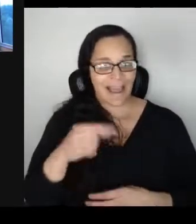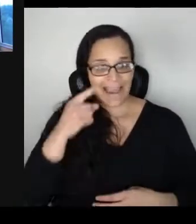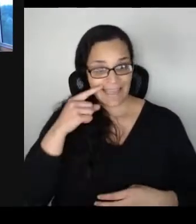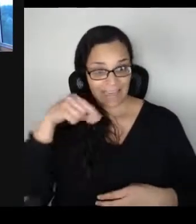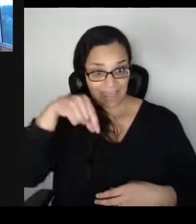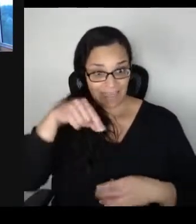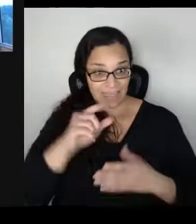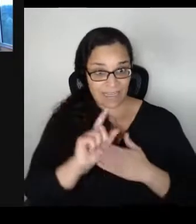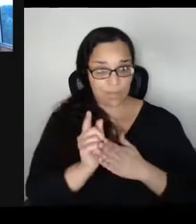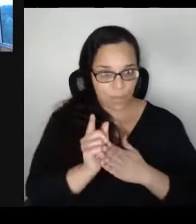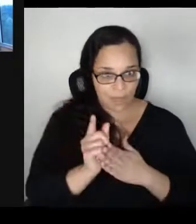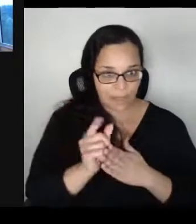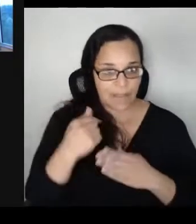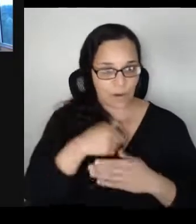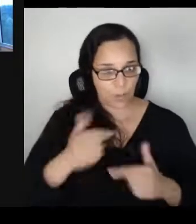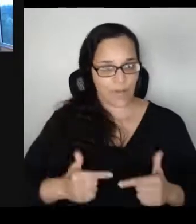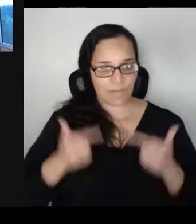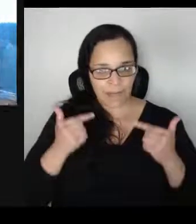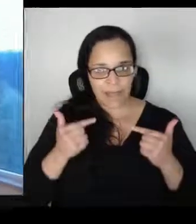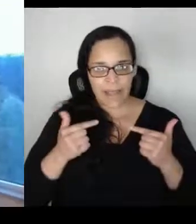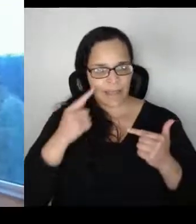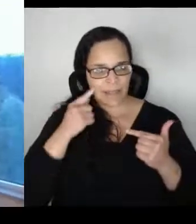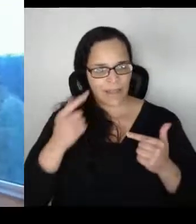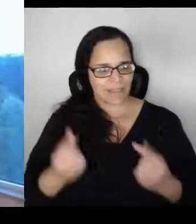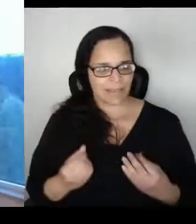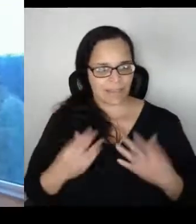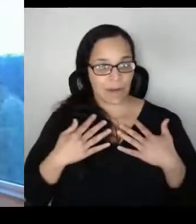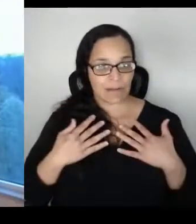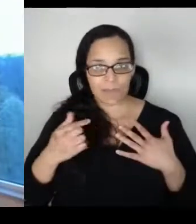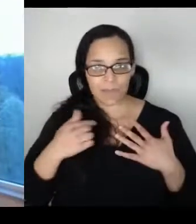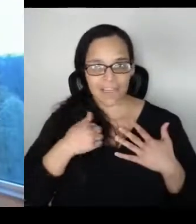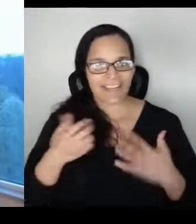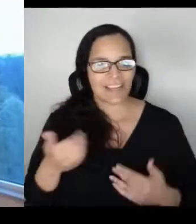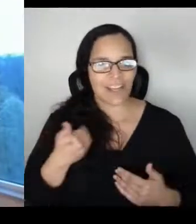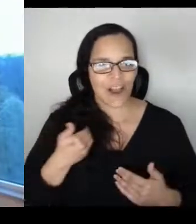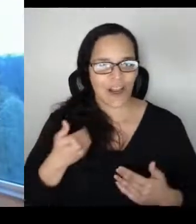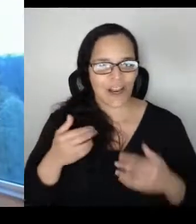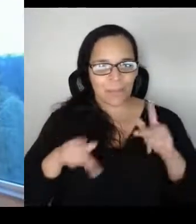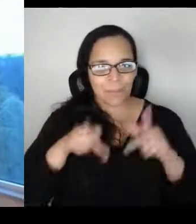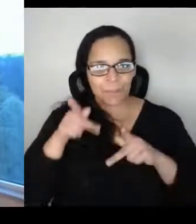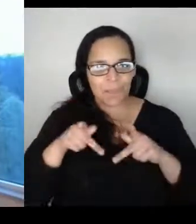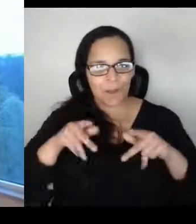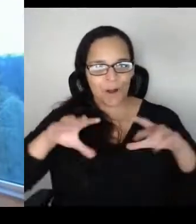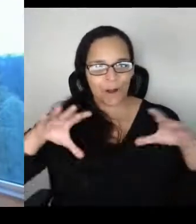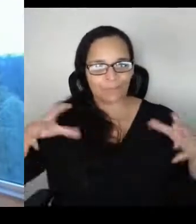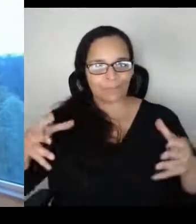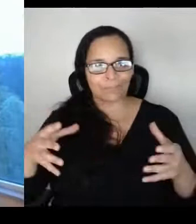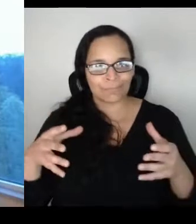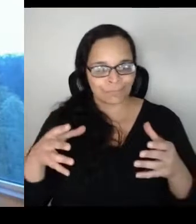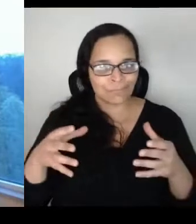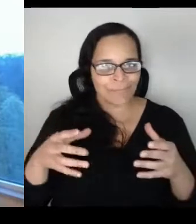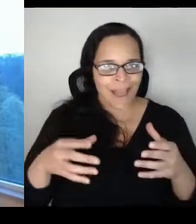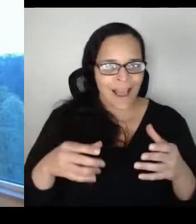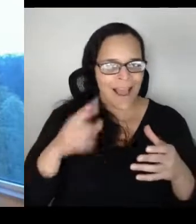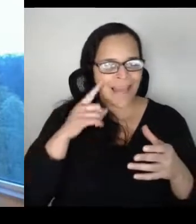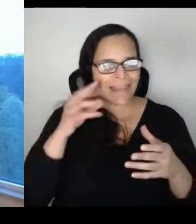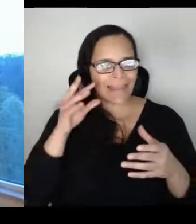in the thing that brings me inspiration is young people. I think about the young person that I was